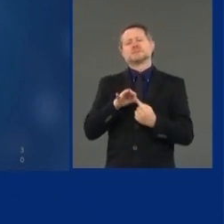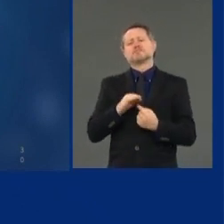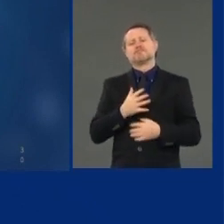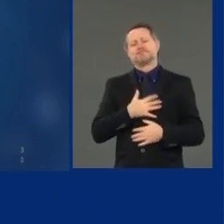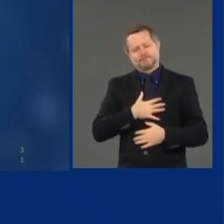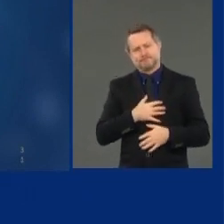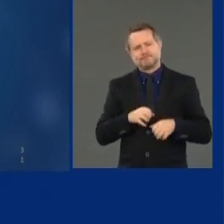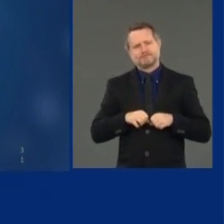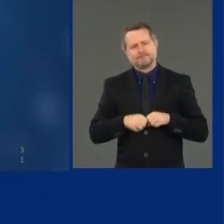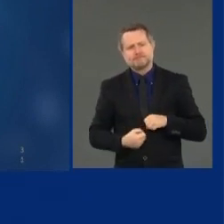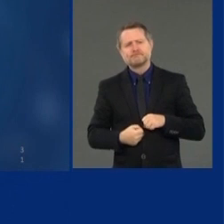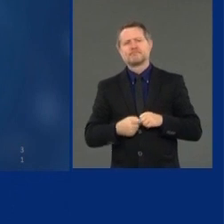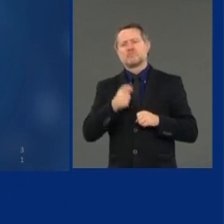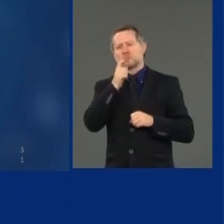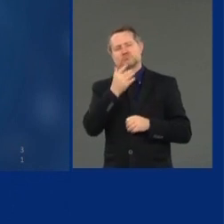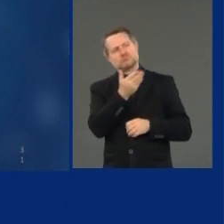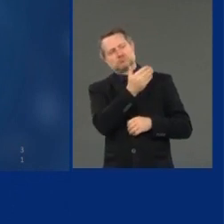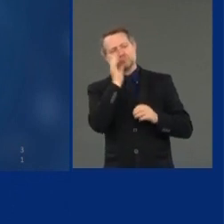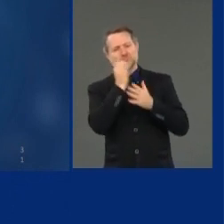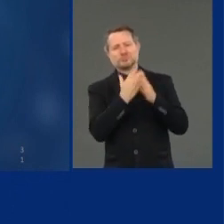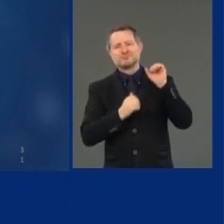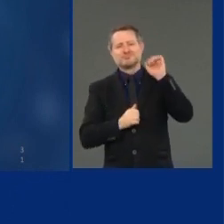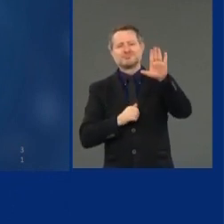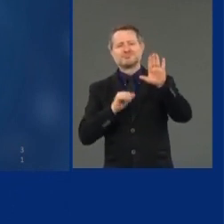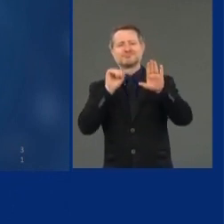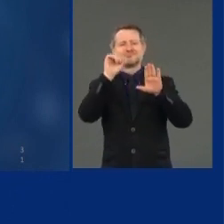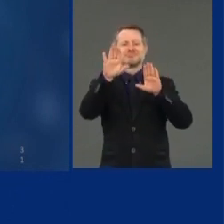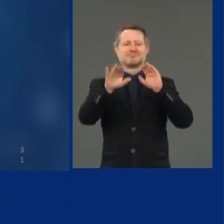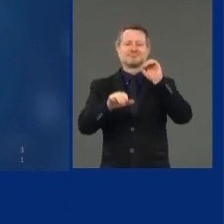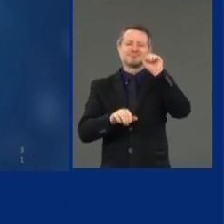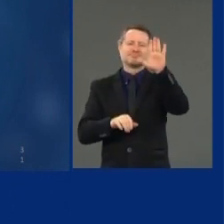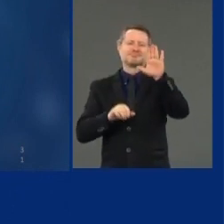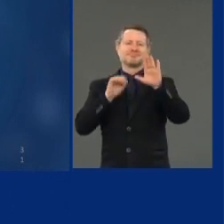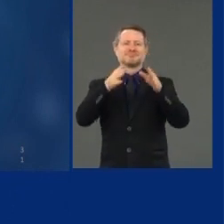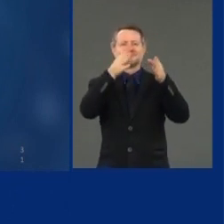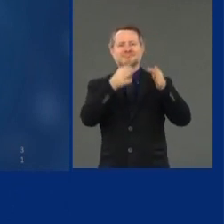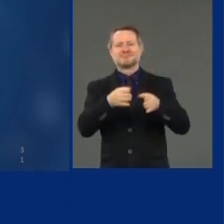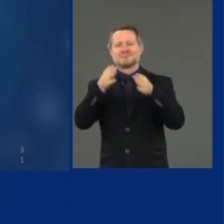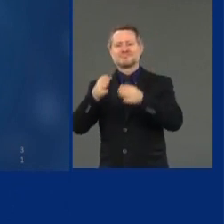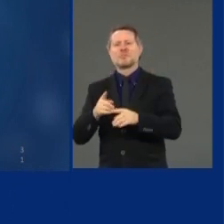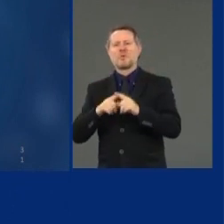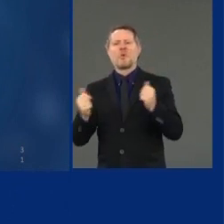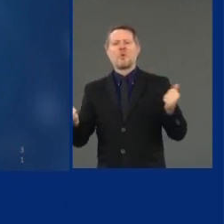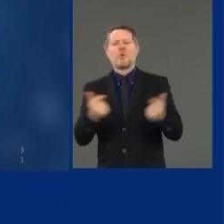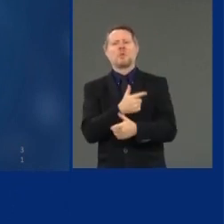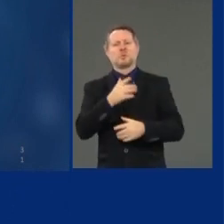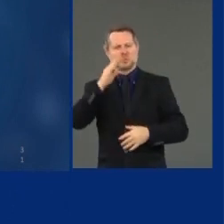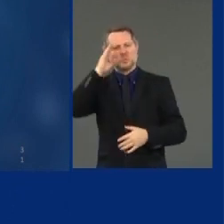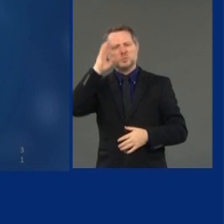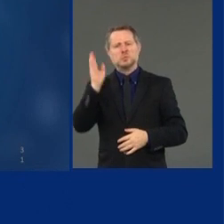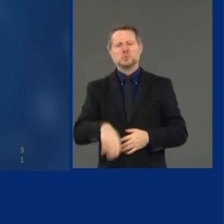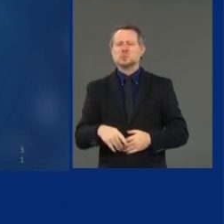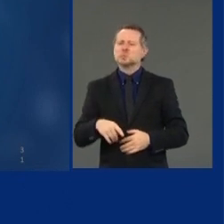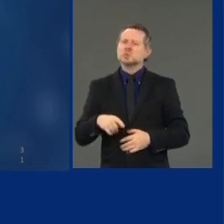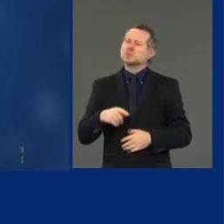IS A BATTLE, WE WANT TO SAY A SPECIAL CONDOLENCES TO THEIR